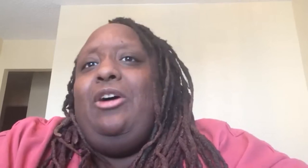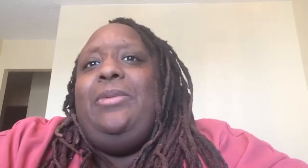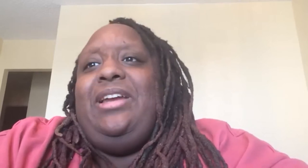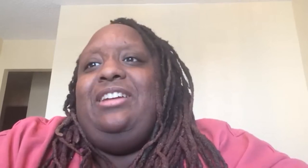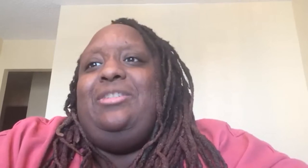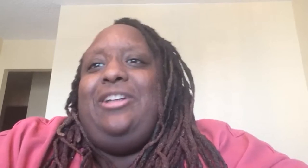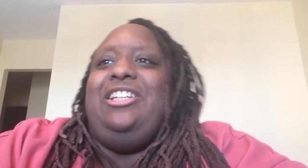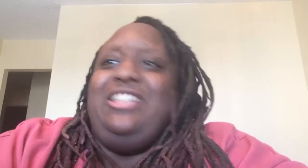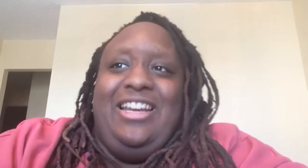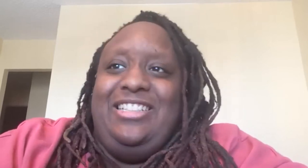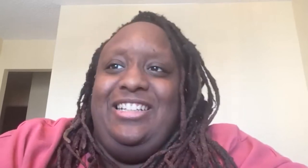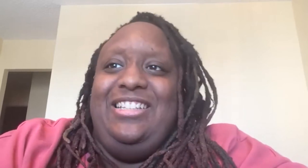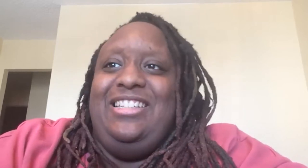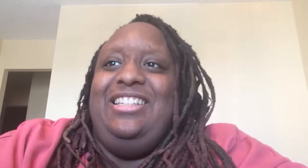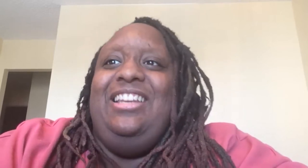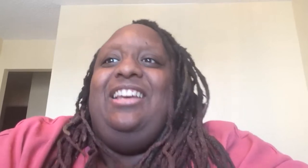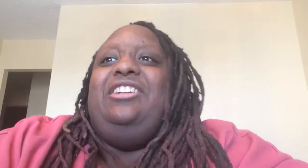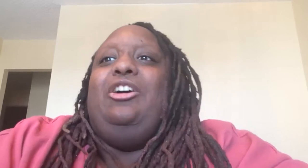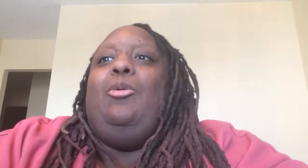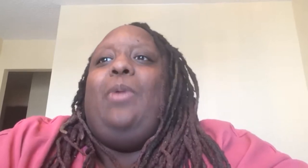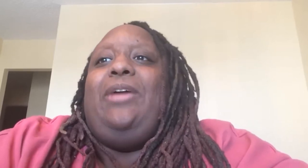Special education isn’t quite what it used to be.